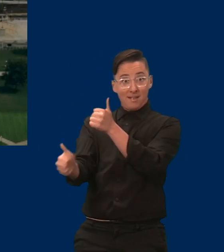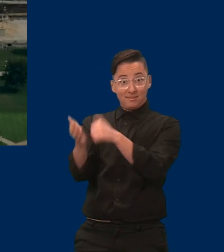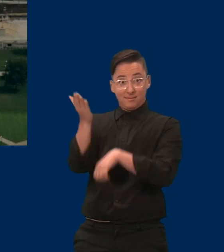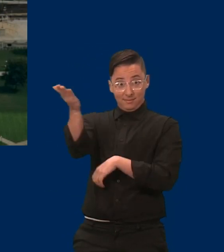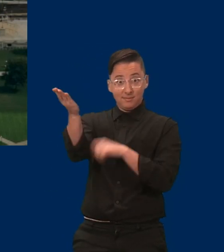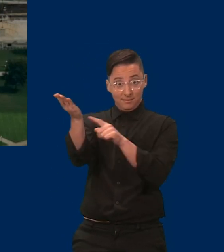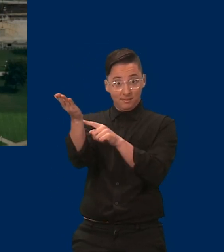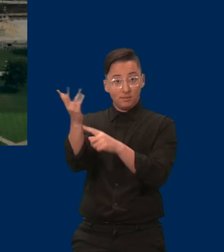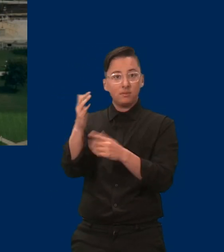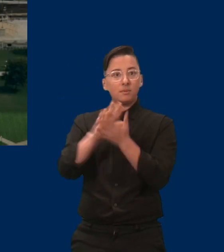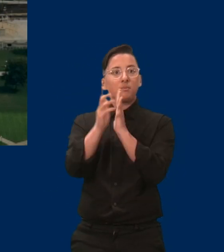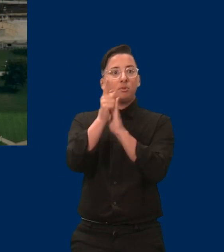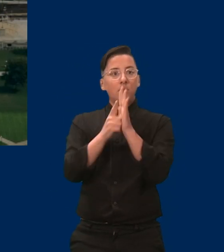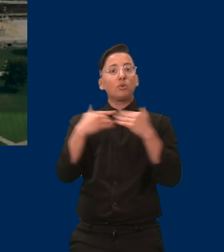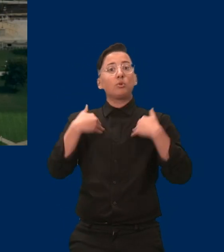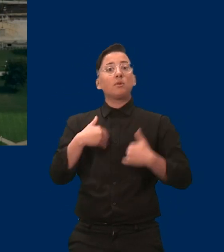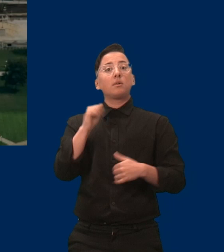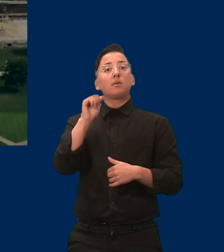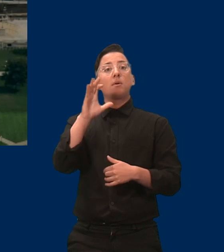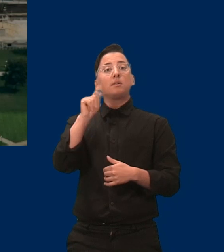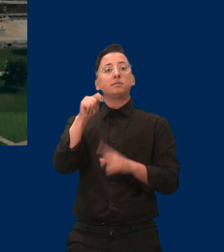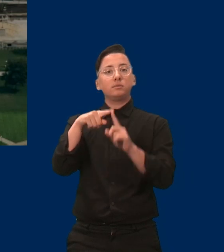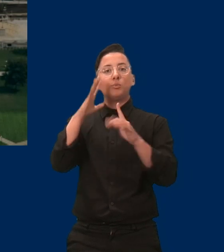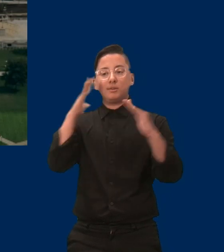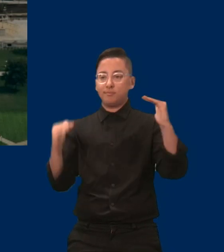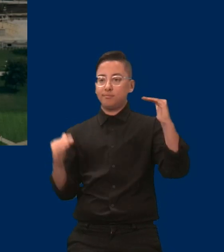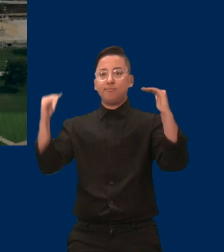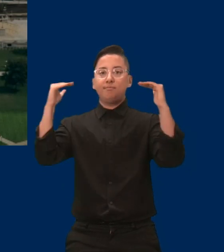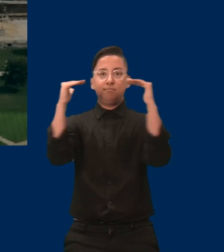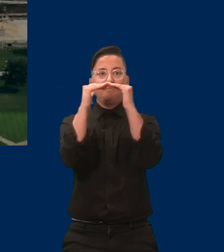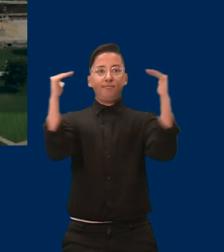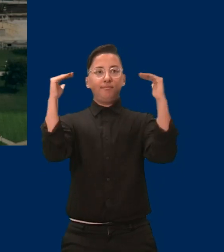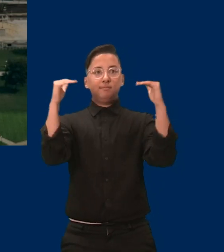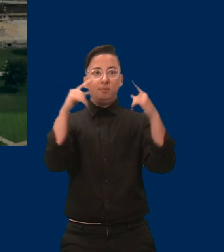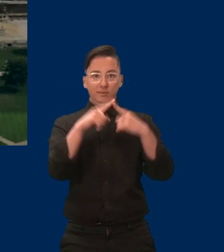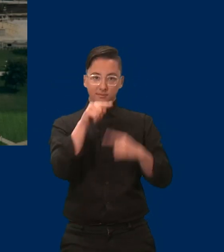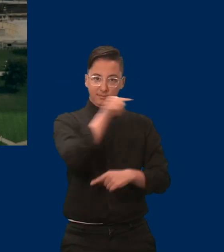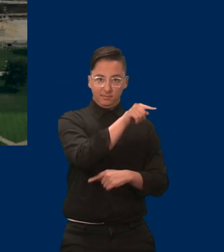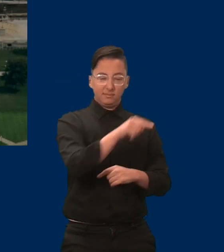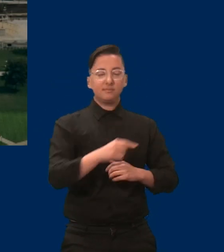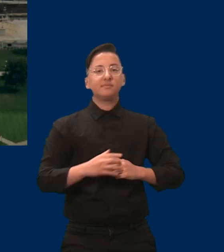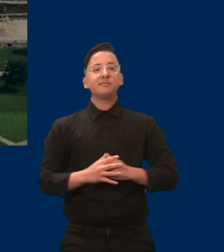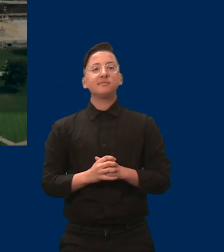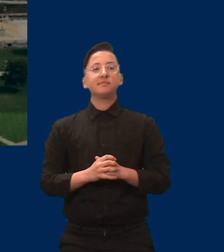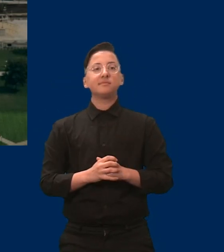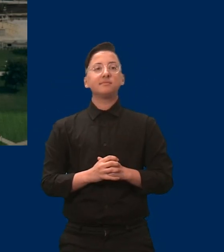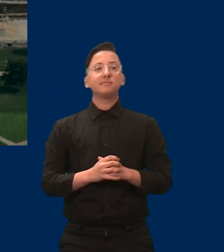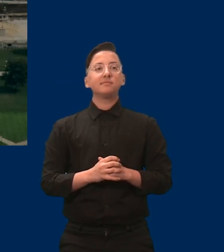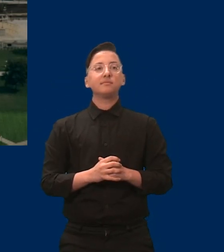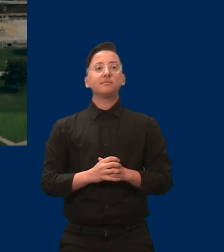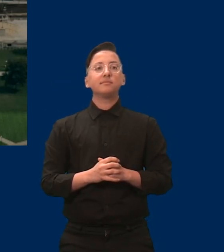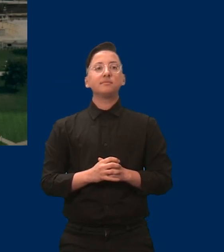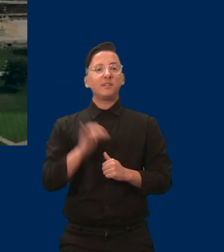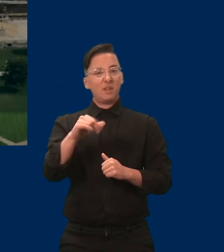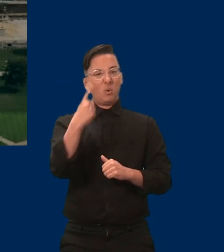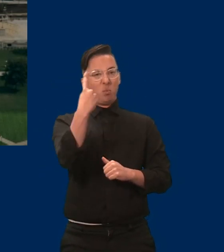to assist Minnesotans with episodic disabilities in discrimination cases. So that's one of the things that we're definitely focusing